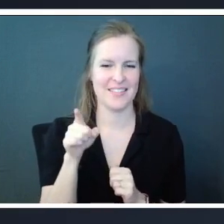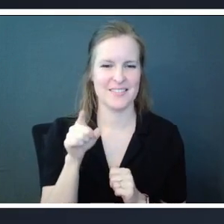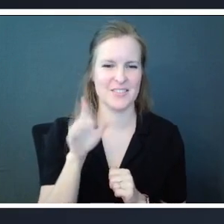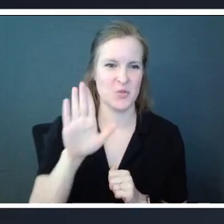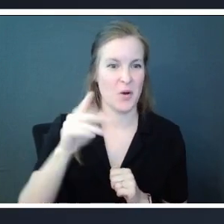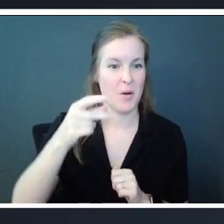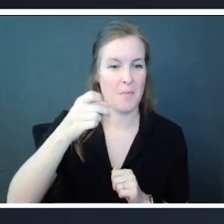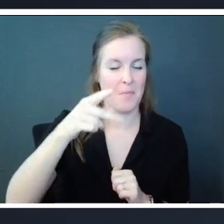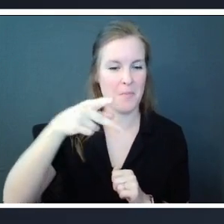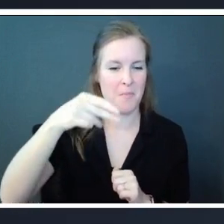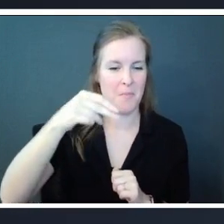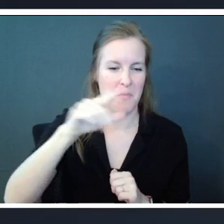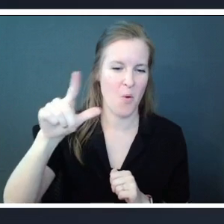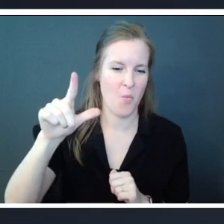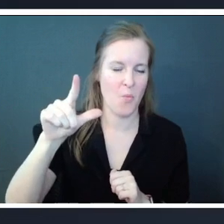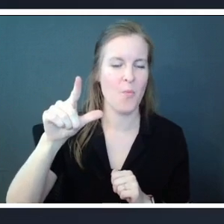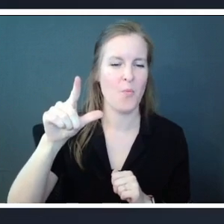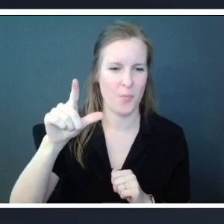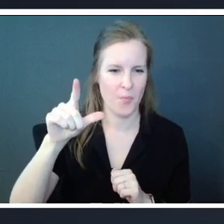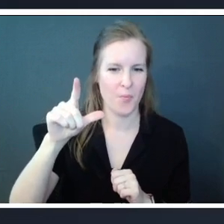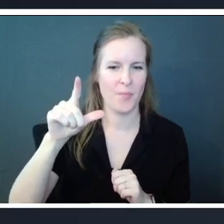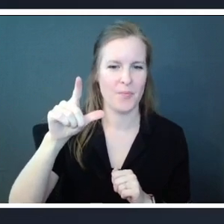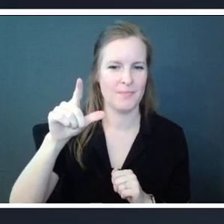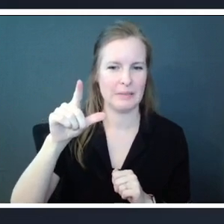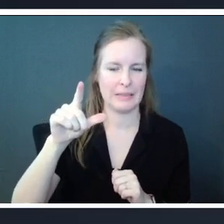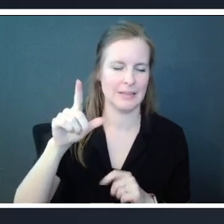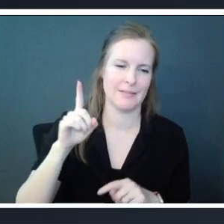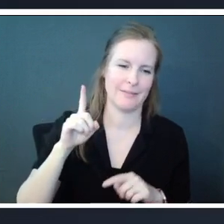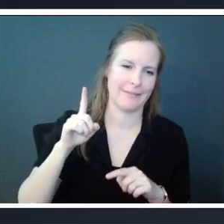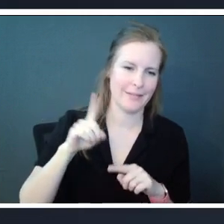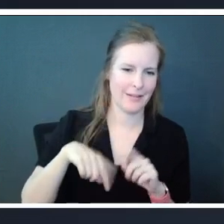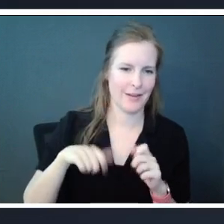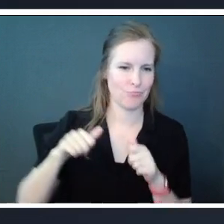I don't have a poll to pop up, so I'm going to be looking in your chat. And I expect to